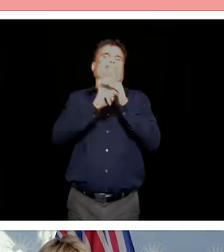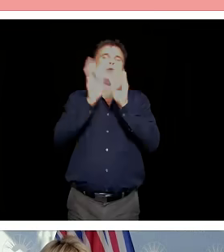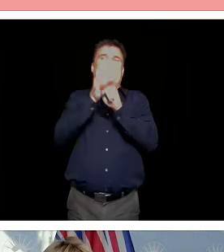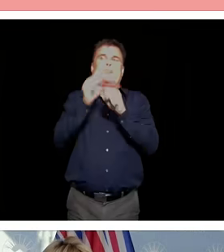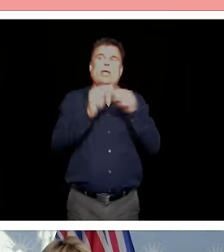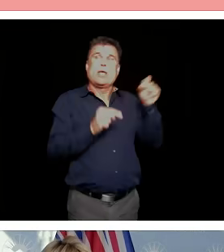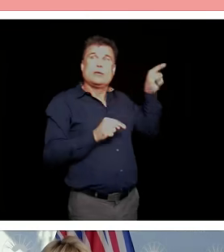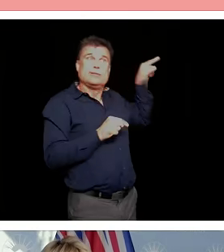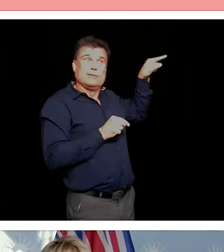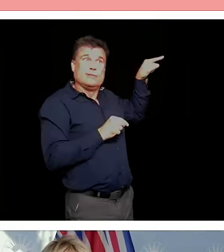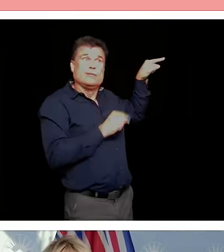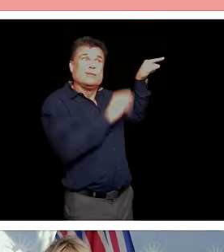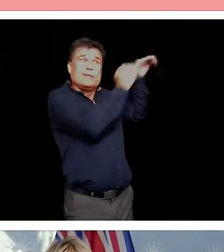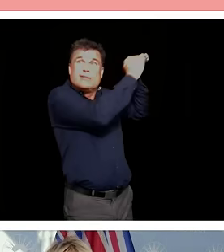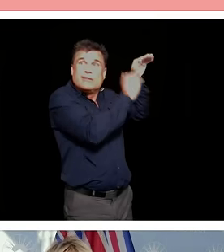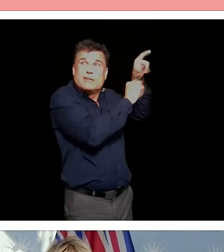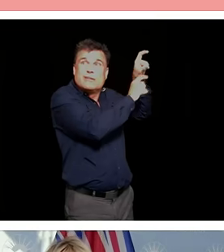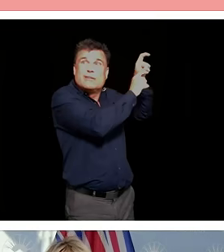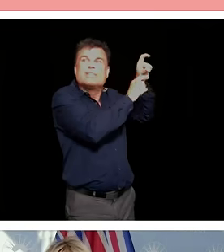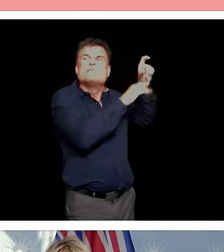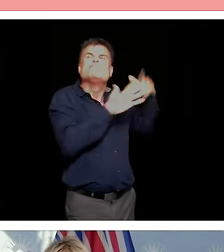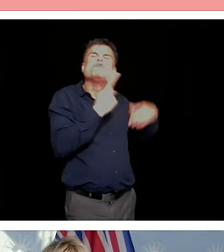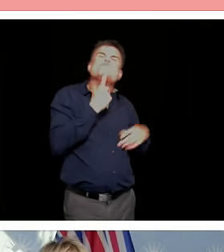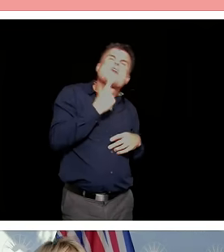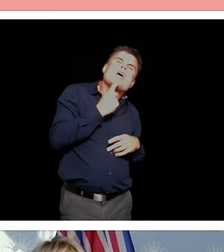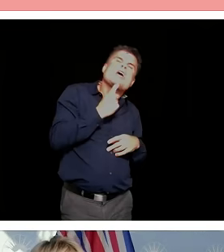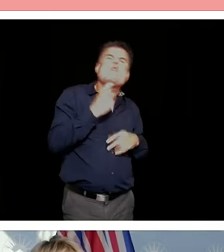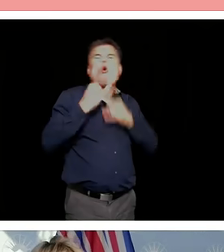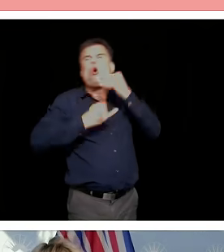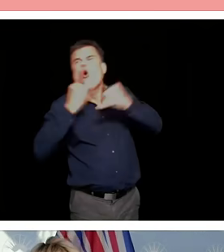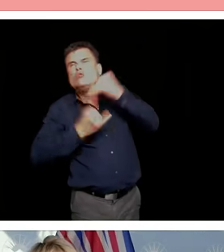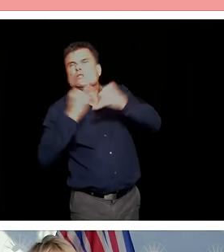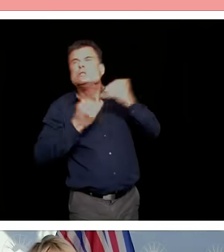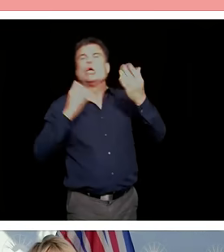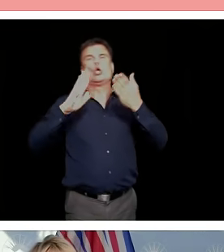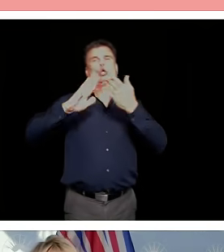We have 11 in critical-care ICU. Sadly we have had